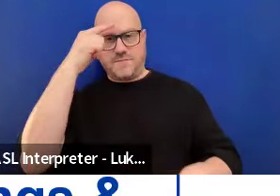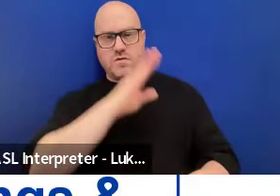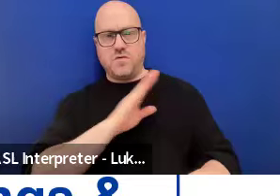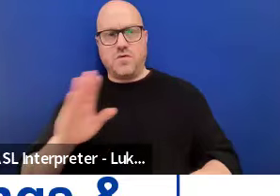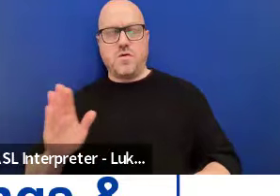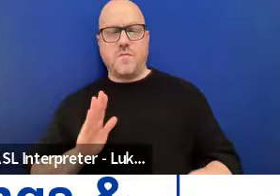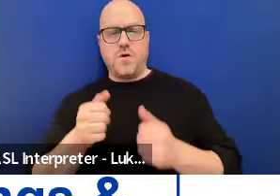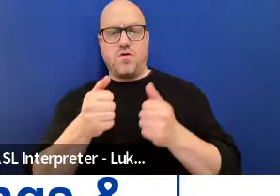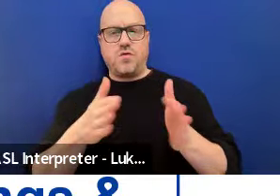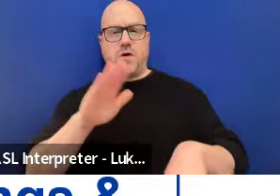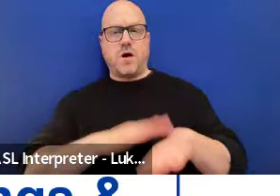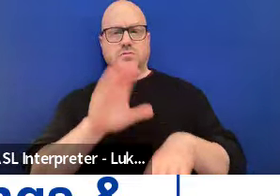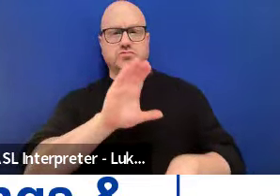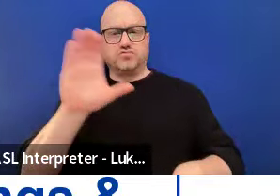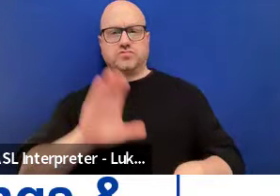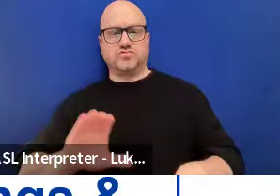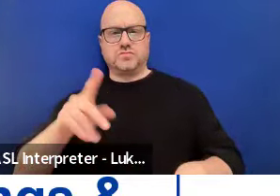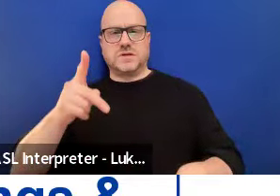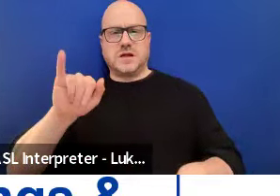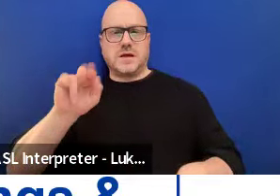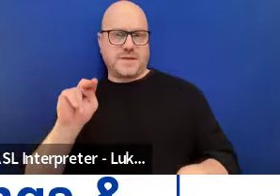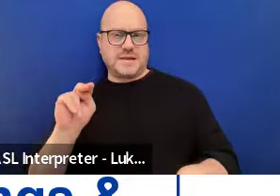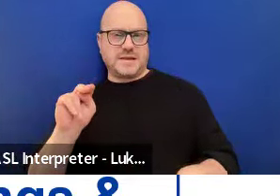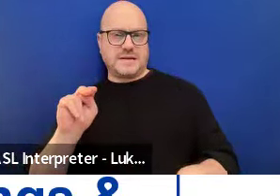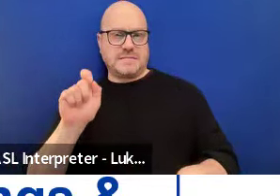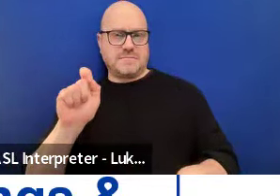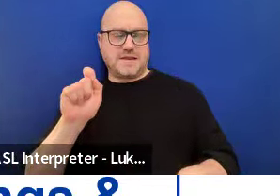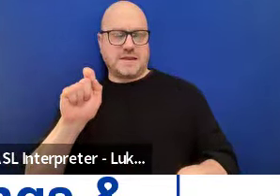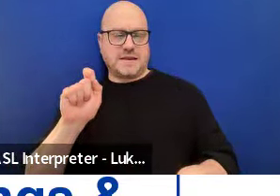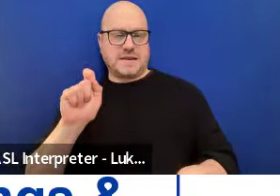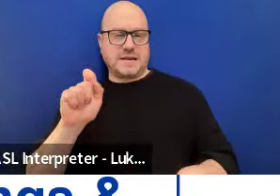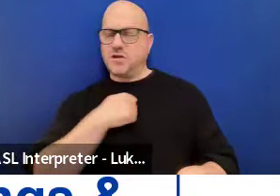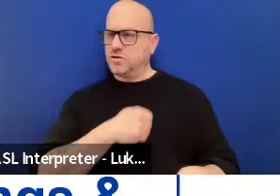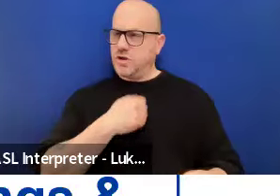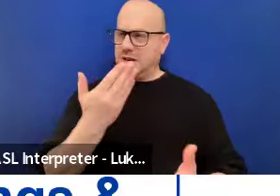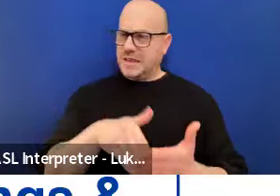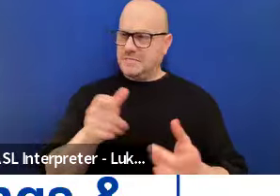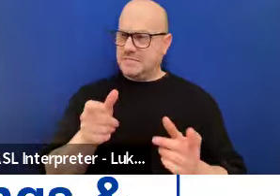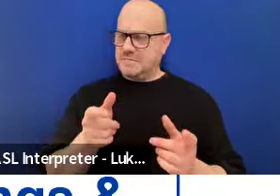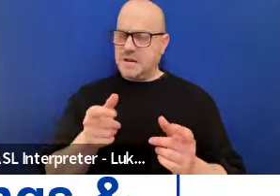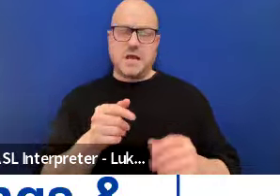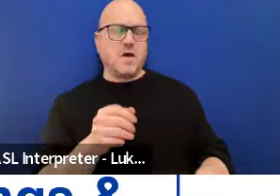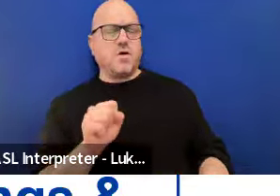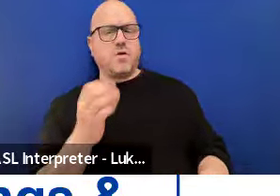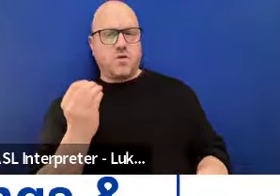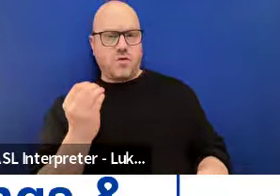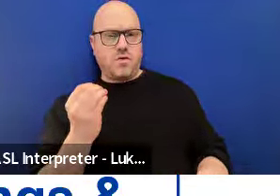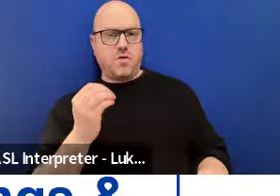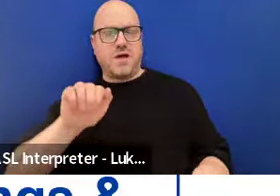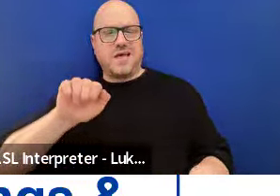INTERPRETERS. JUST PIN THE CAMERA FOR THE BOARD ROOM ON ZOOM. OH... I'M SORRY.